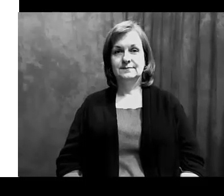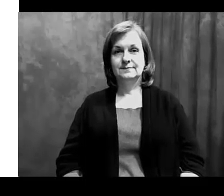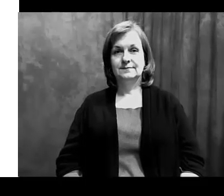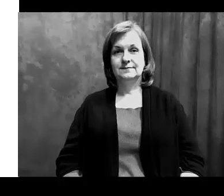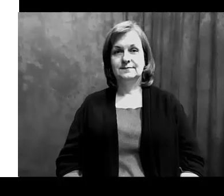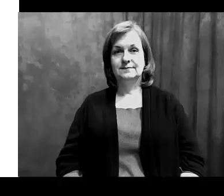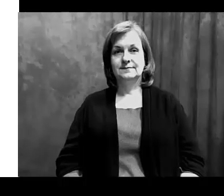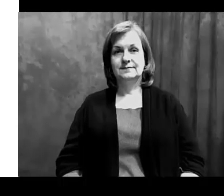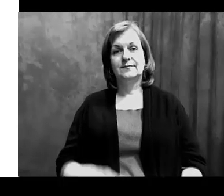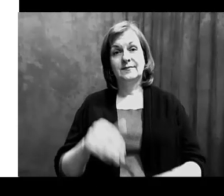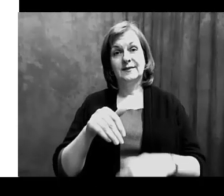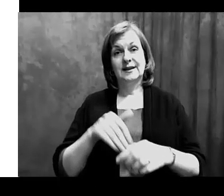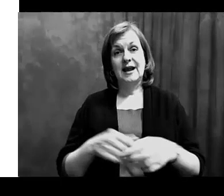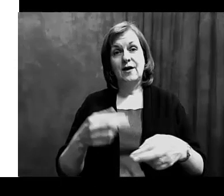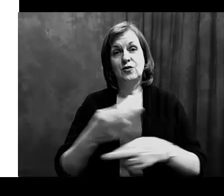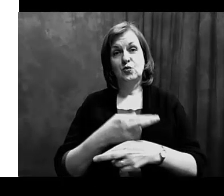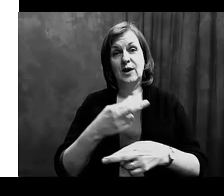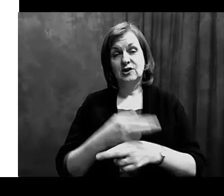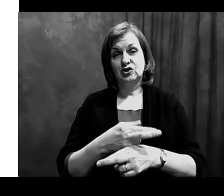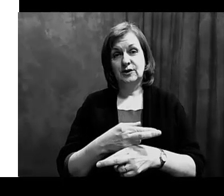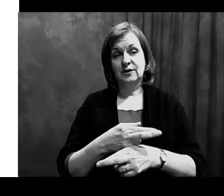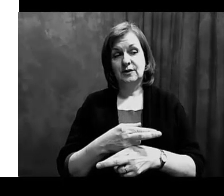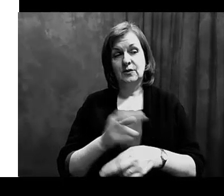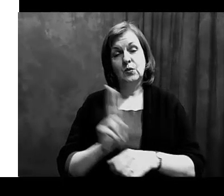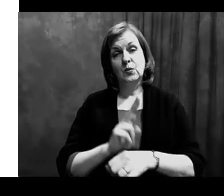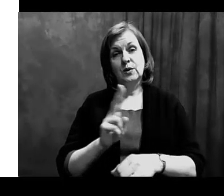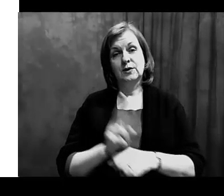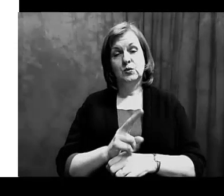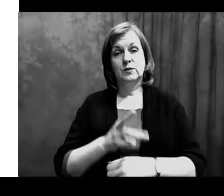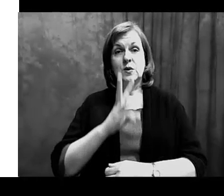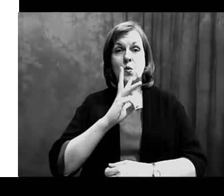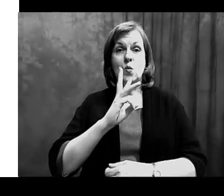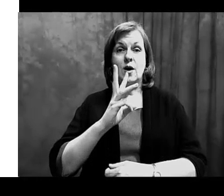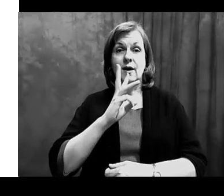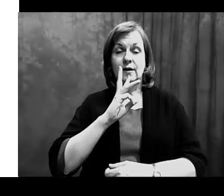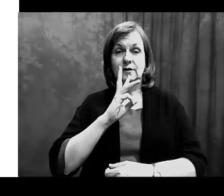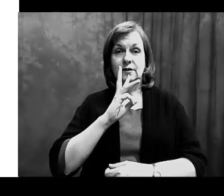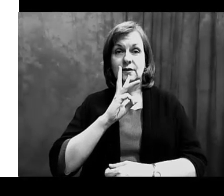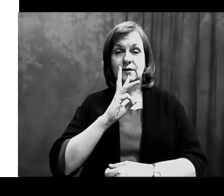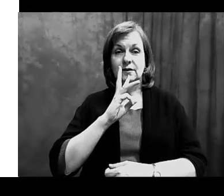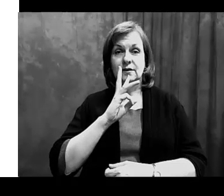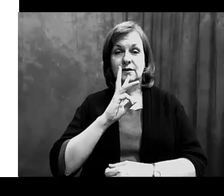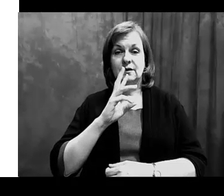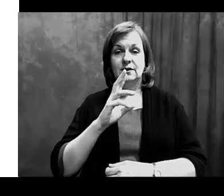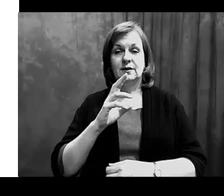and inour reaction we're actually going use water